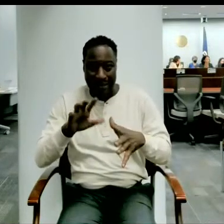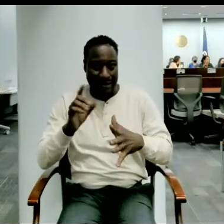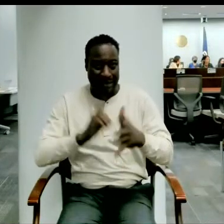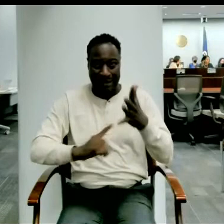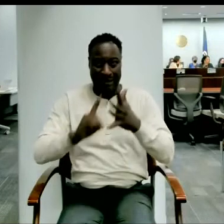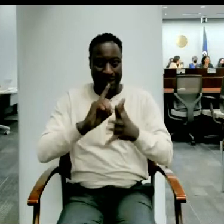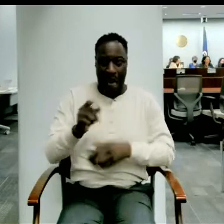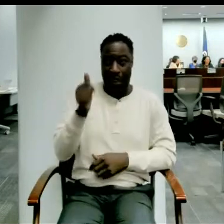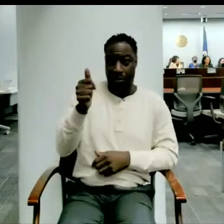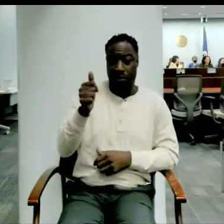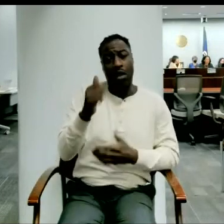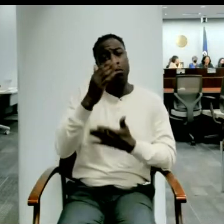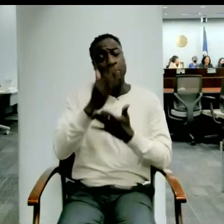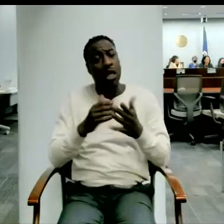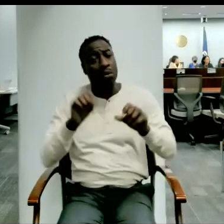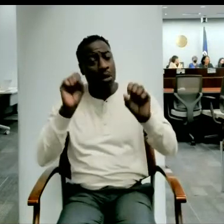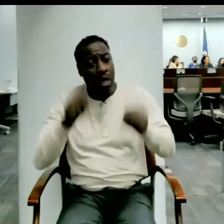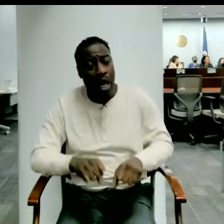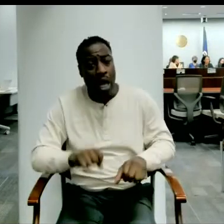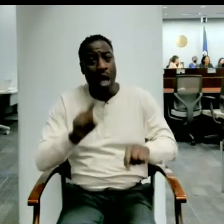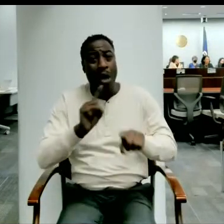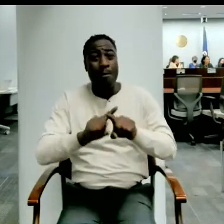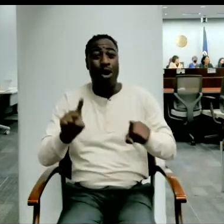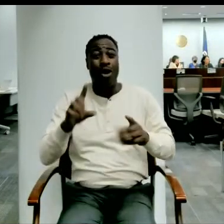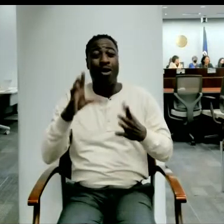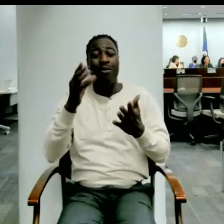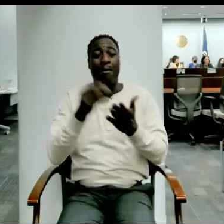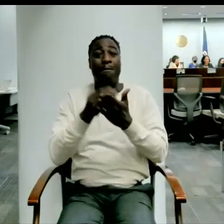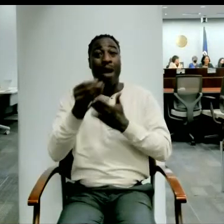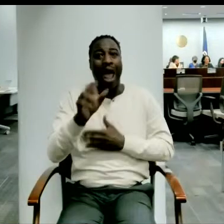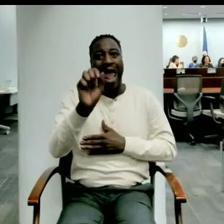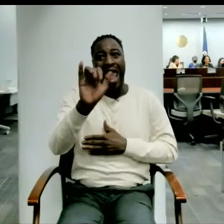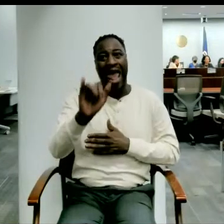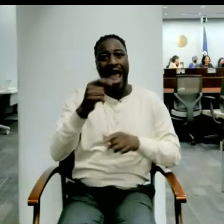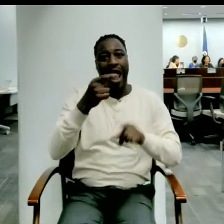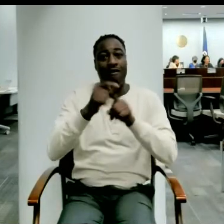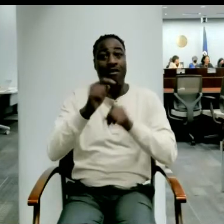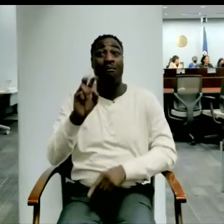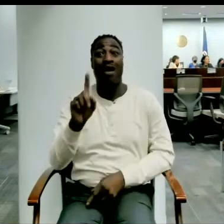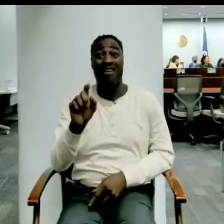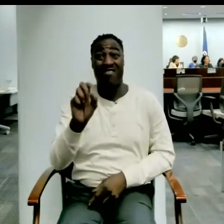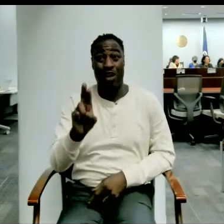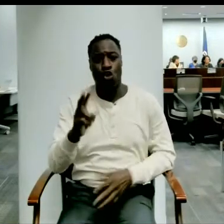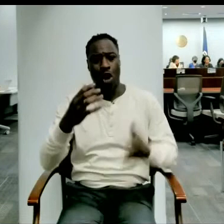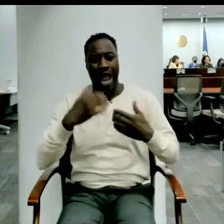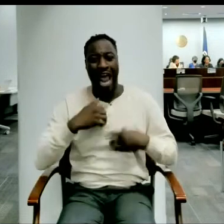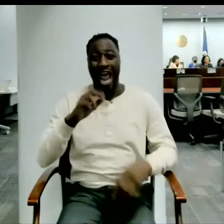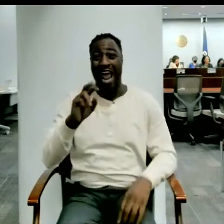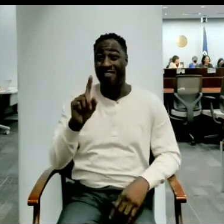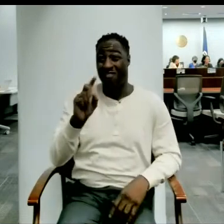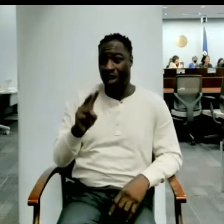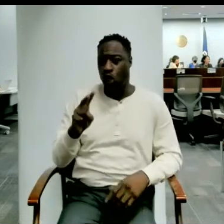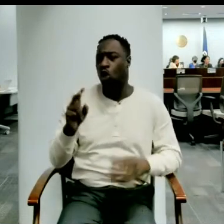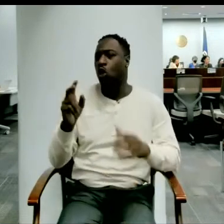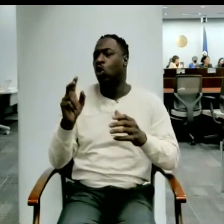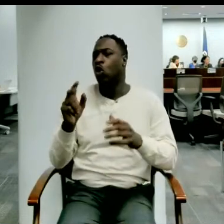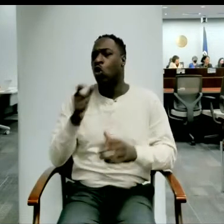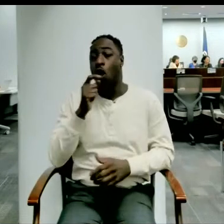Some can, right. But they are buying them from vendors and so you have a vendor who is familiar with how it works and the employer who is actually doing